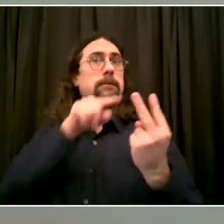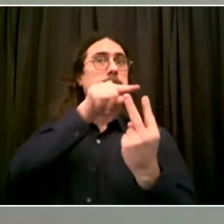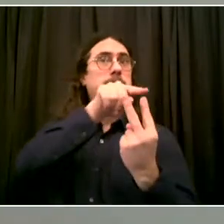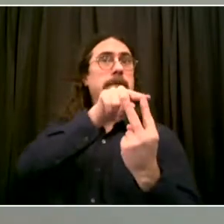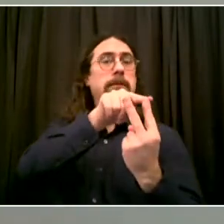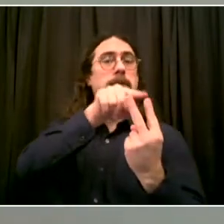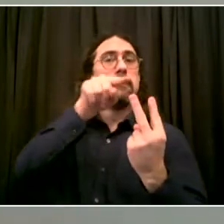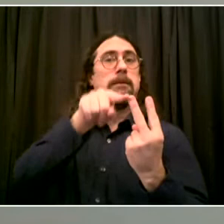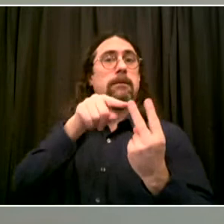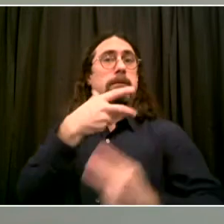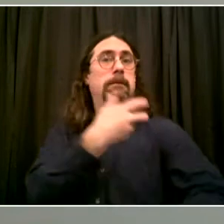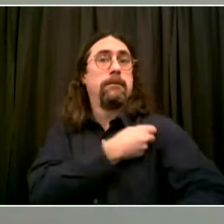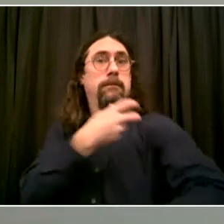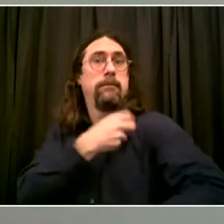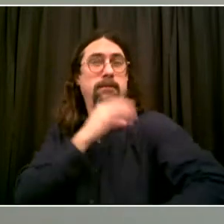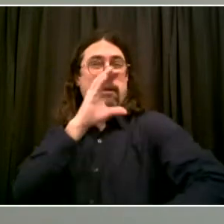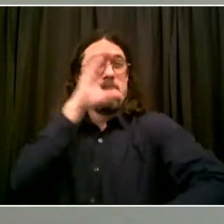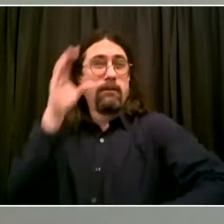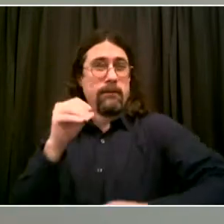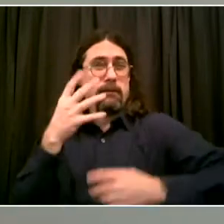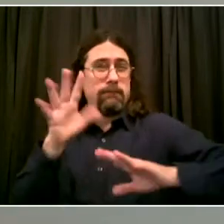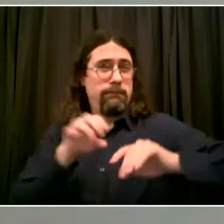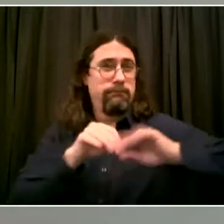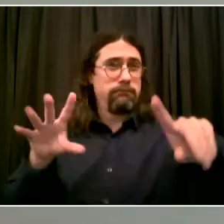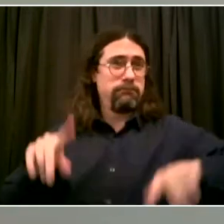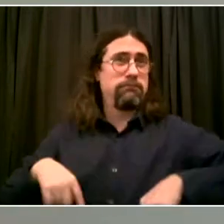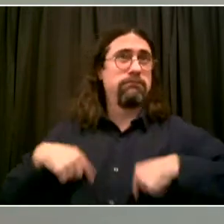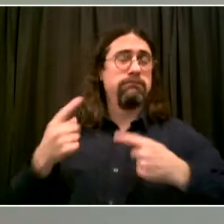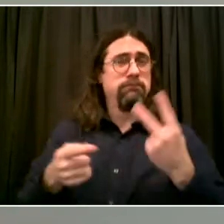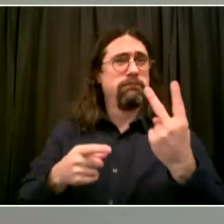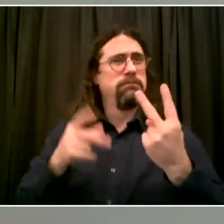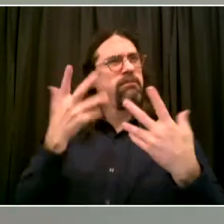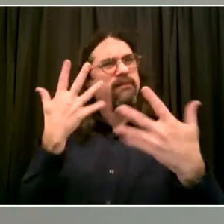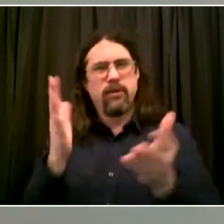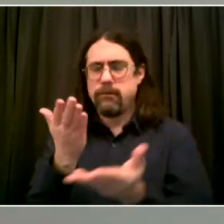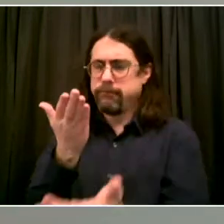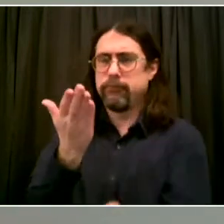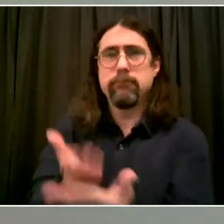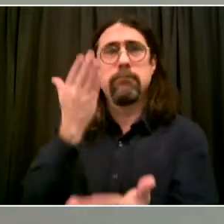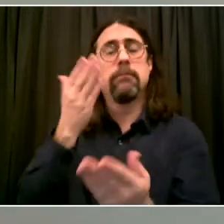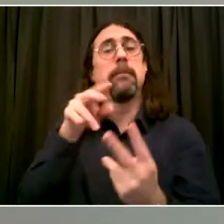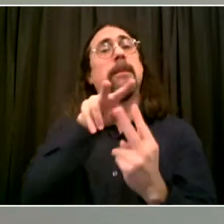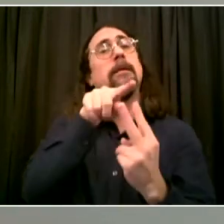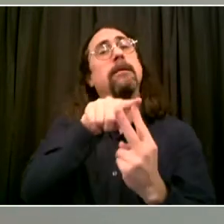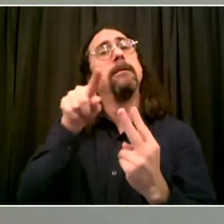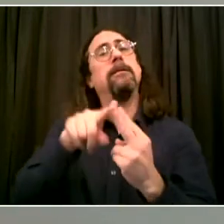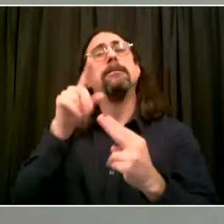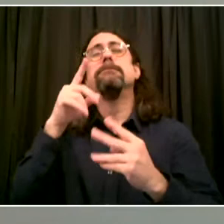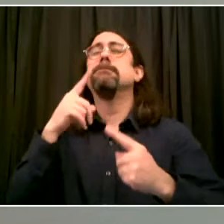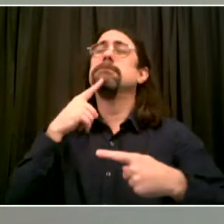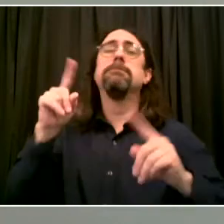JOHNSON & JOHNSON WHICH IS LIKELY TO BE AUTHORIZED ARE INCREDIBLY EFFECTIVE IN PREVENTING SEVERE ILLNESS,